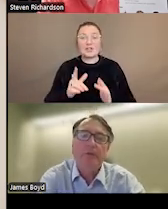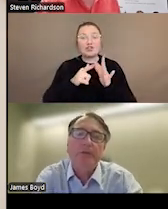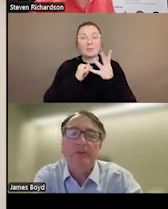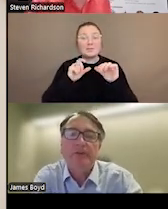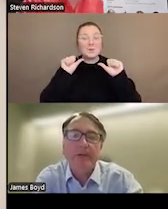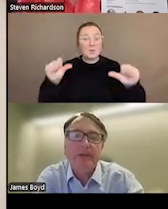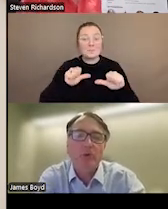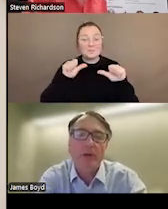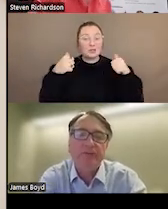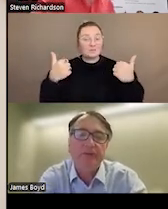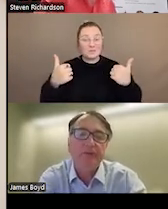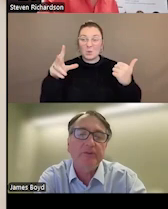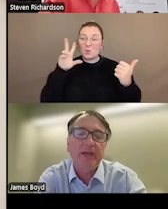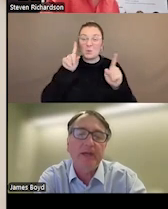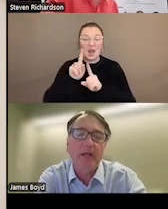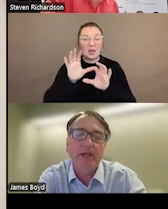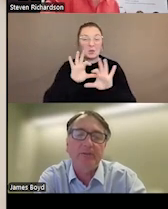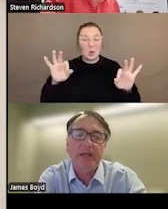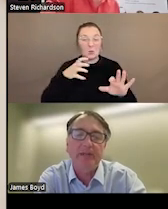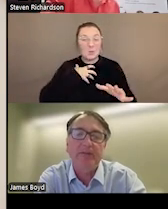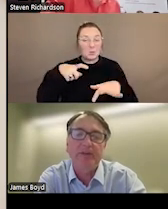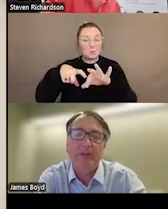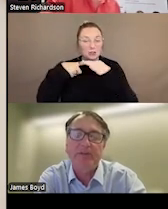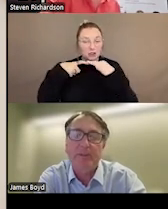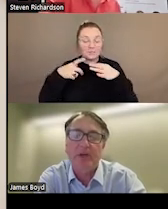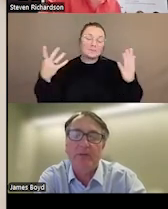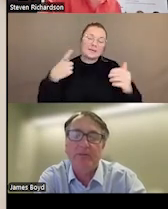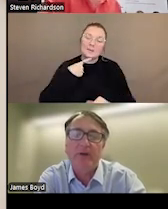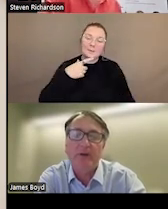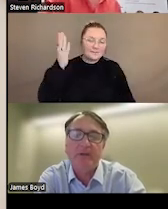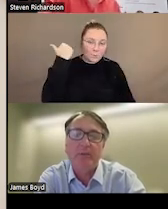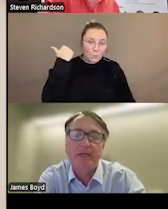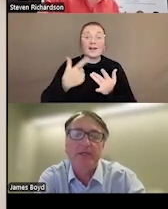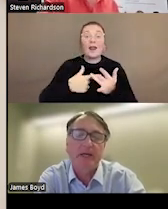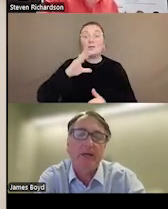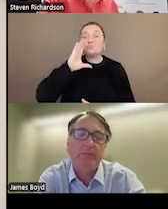There don't seem to be any more questions. Like I say, there is another seminar this time next week.